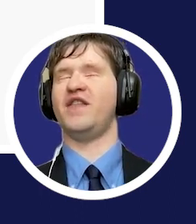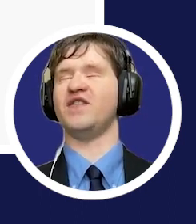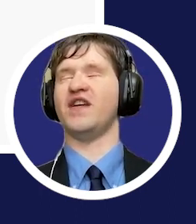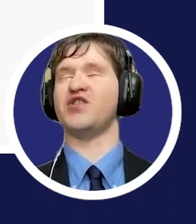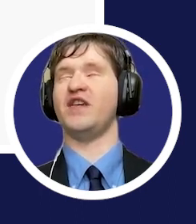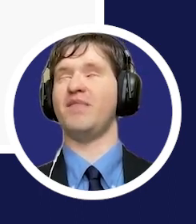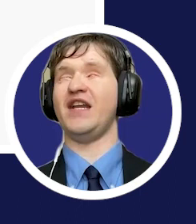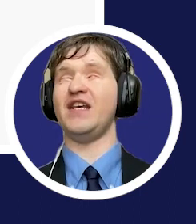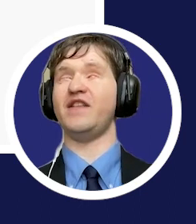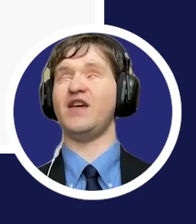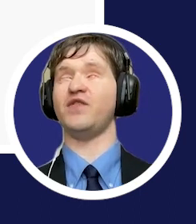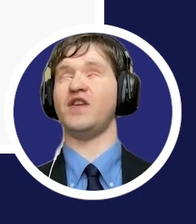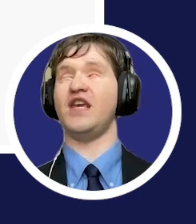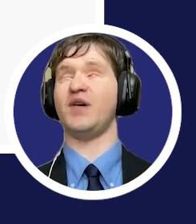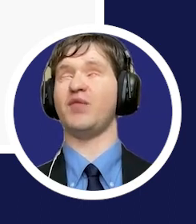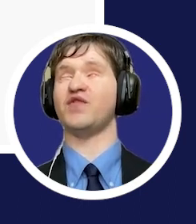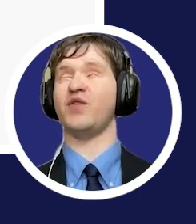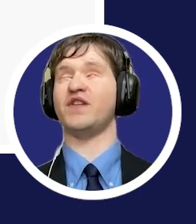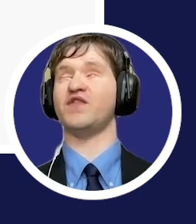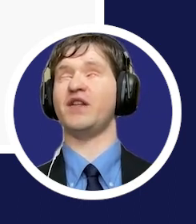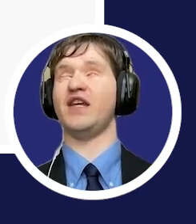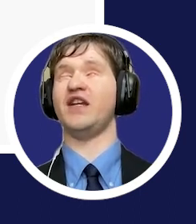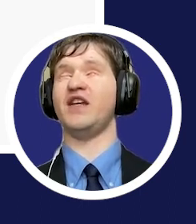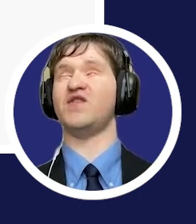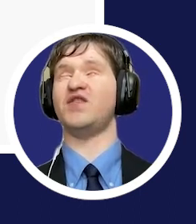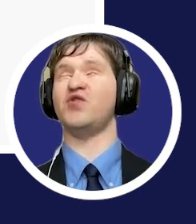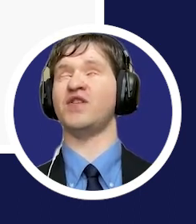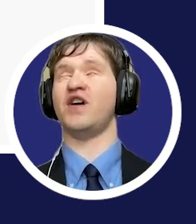This essentially made it illegal to keep a person with a disability in an institution,